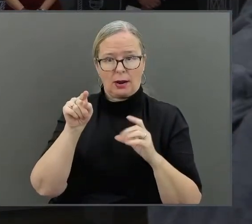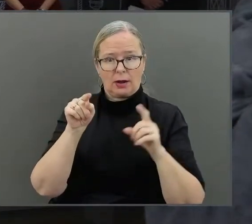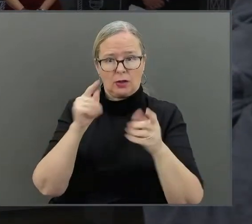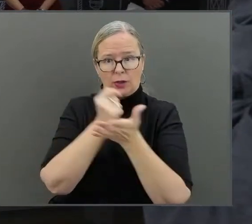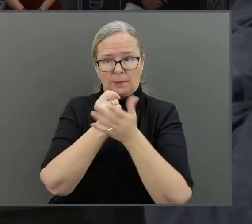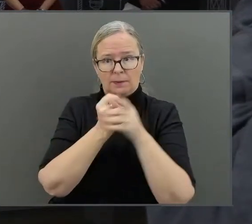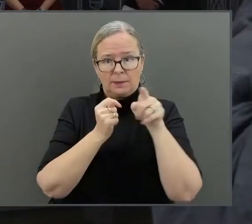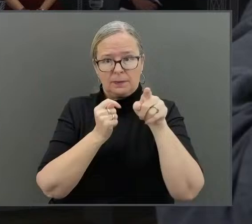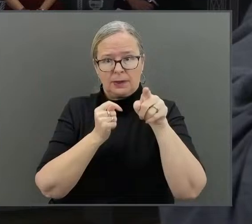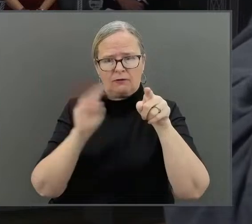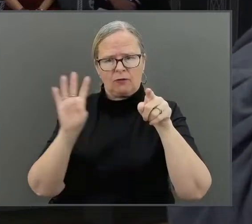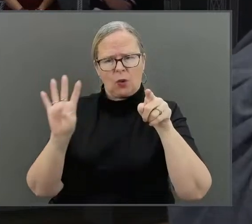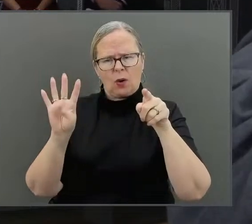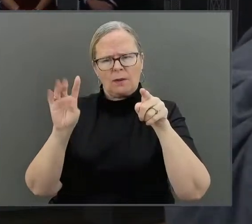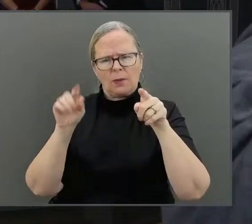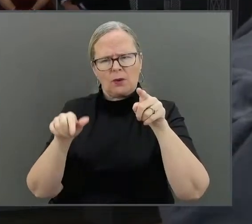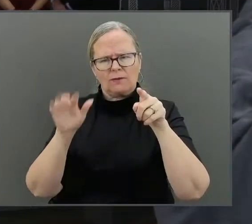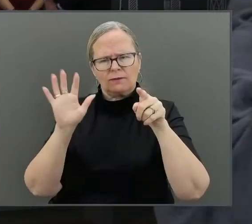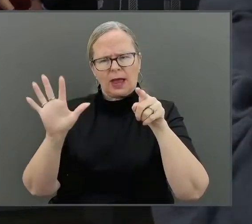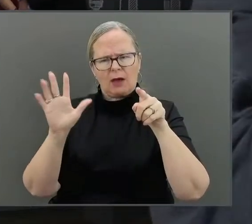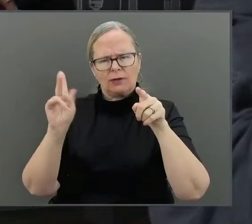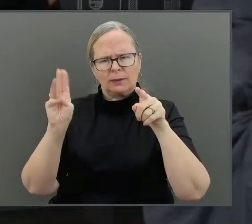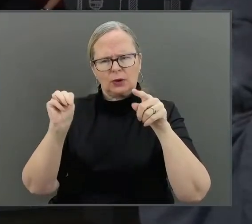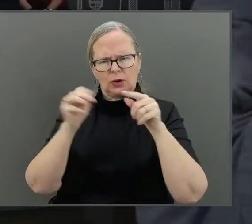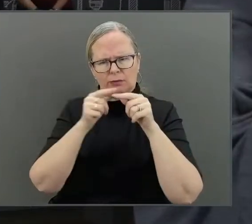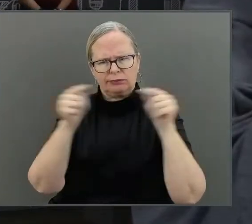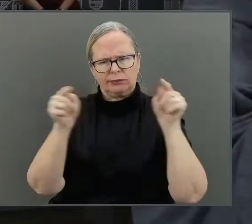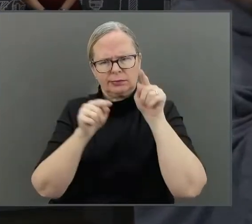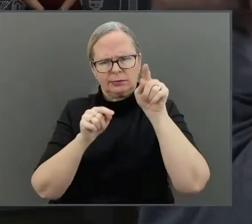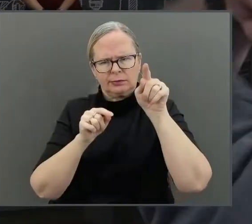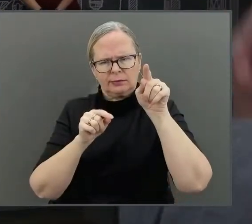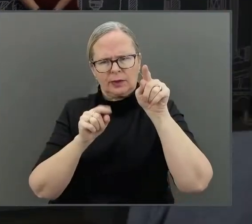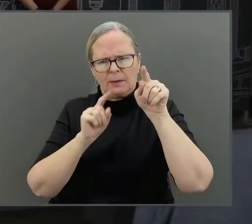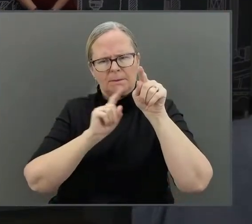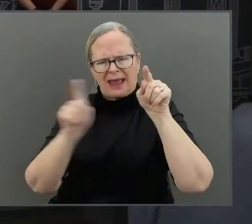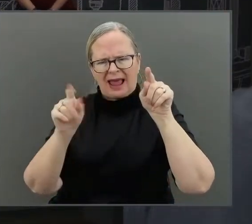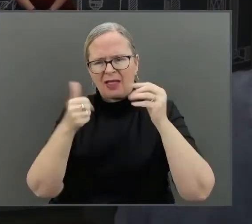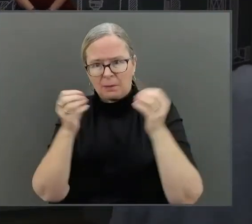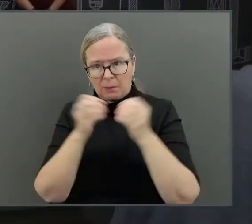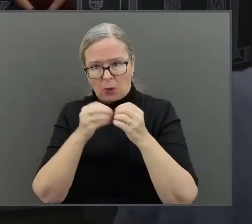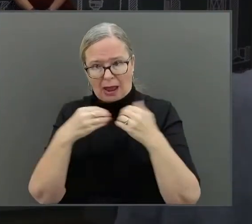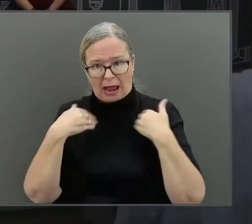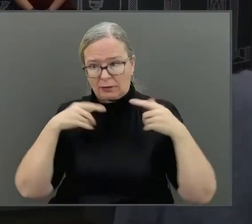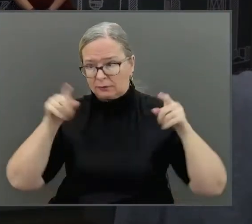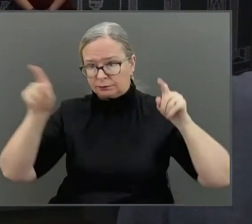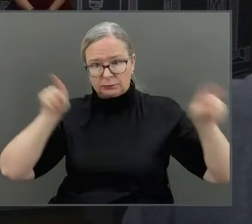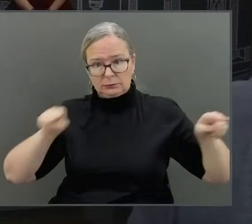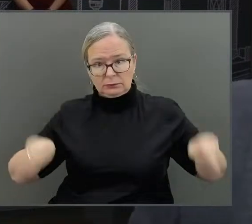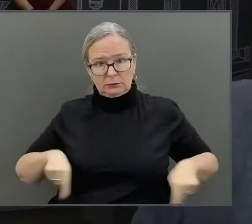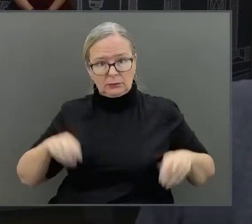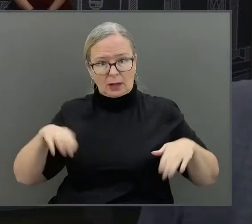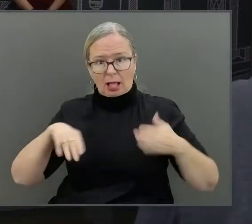that we that sounds like has not been expected how confident are we in the um in that in the capacity